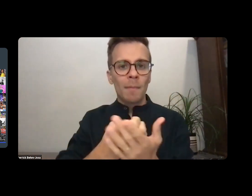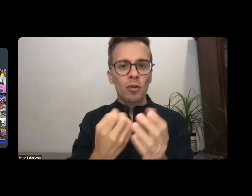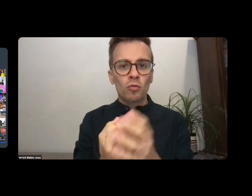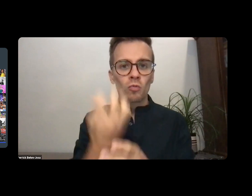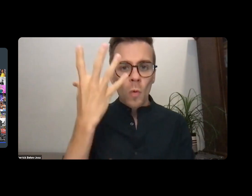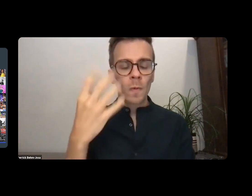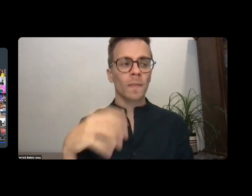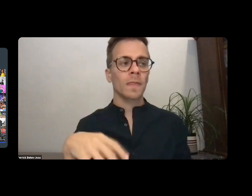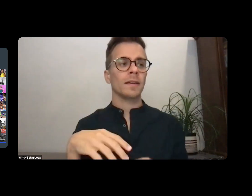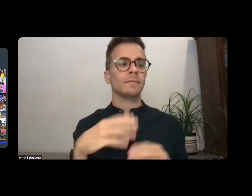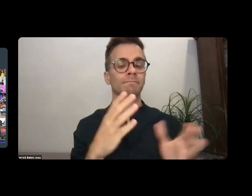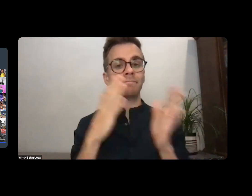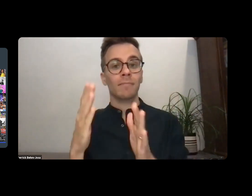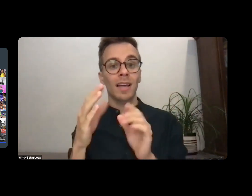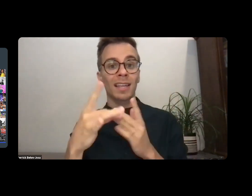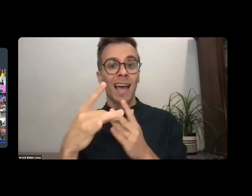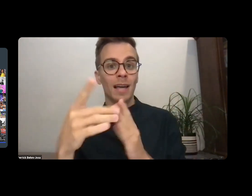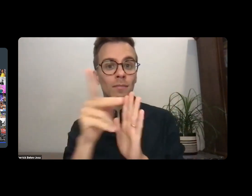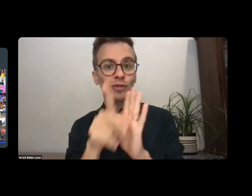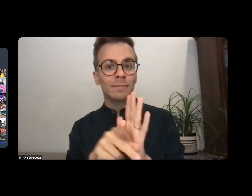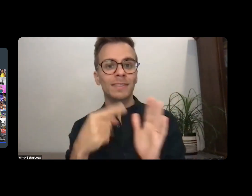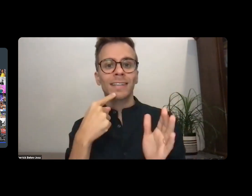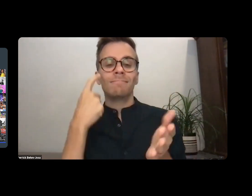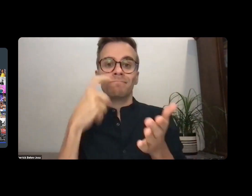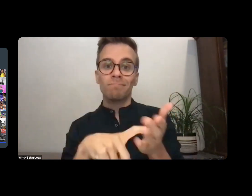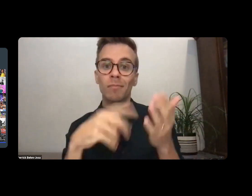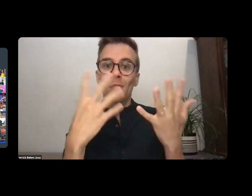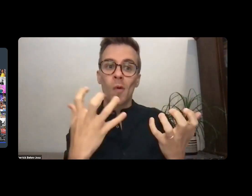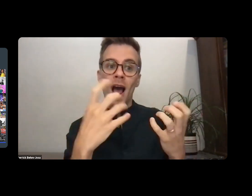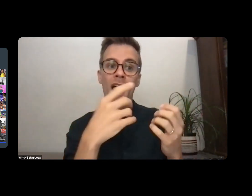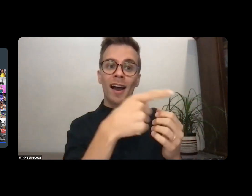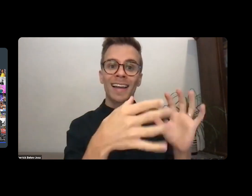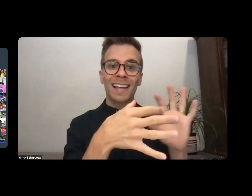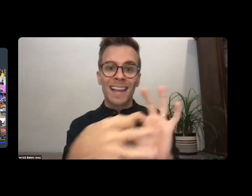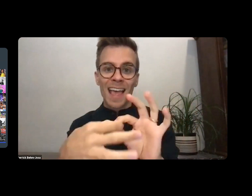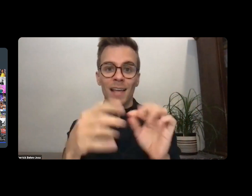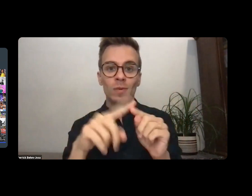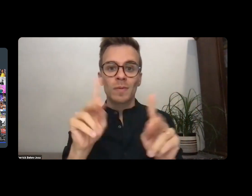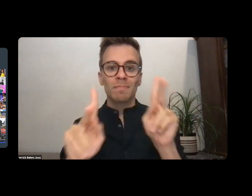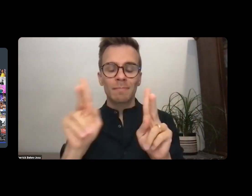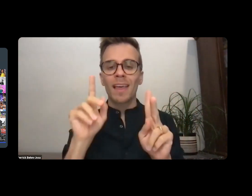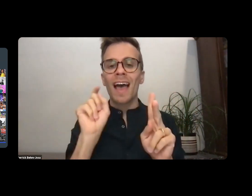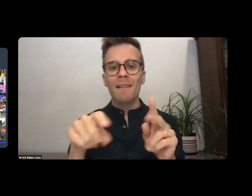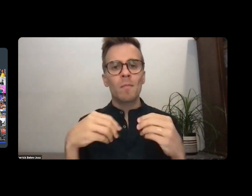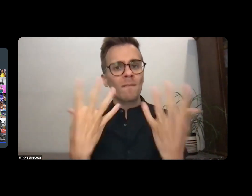can help stimulate the economy and economic growth.” There are other things in the guiding principles that recognized that they wanted to connect